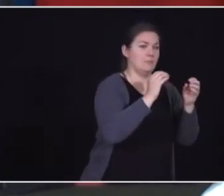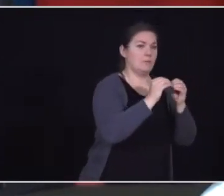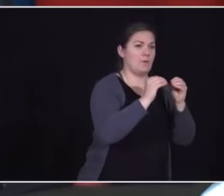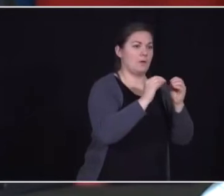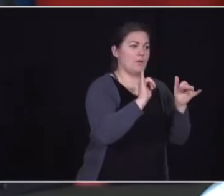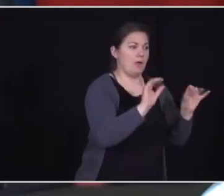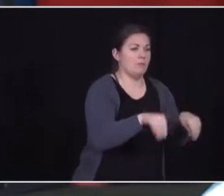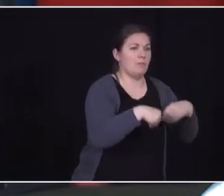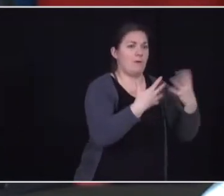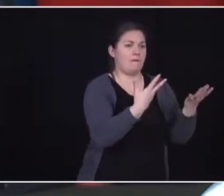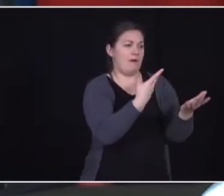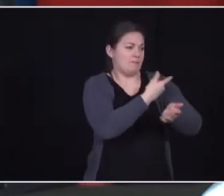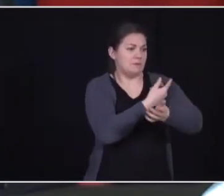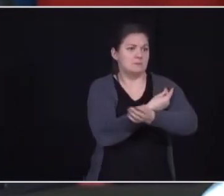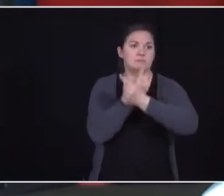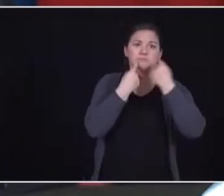in the most efficient and most equitable way,